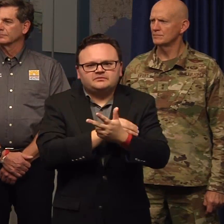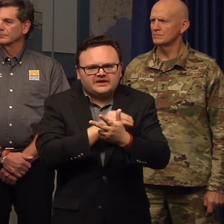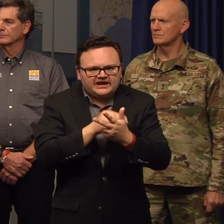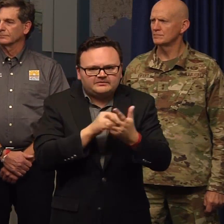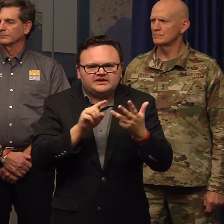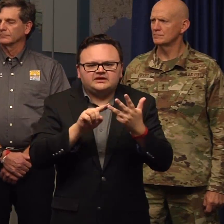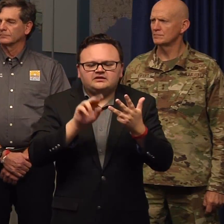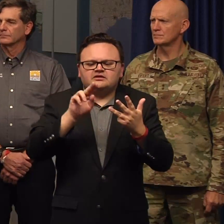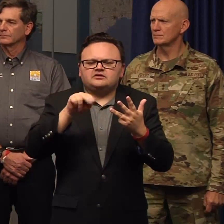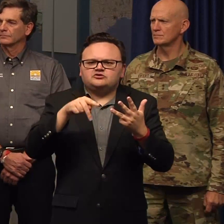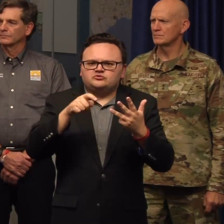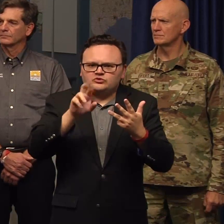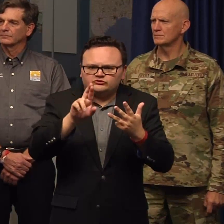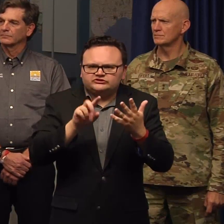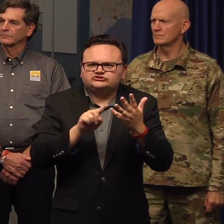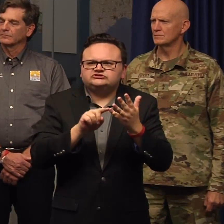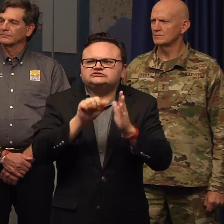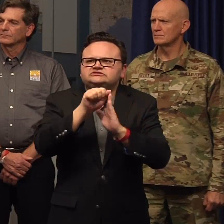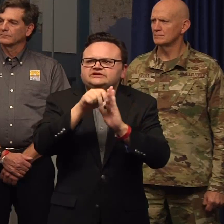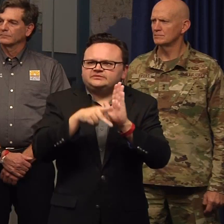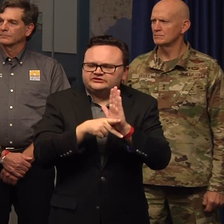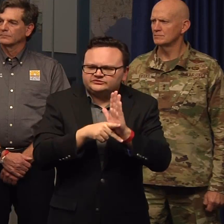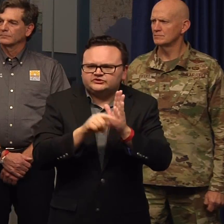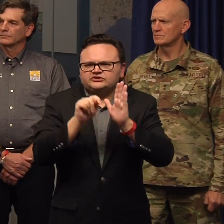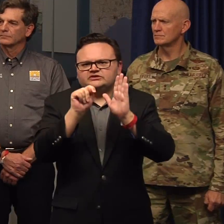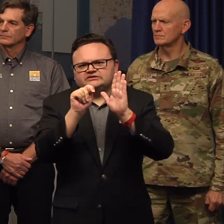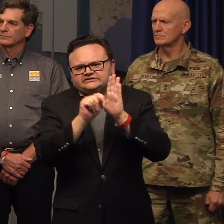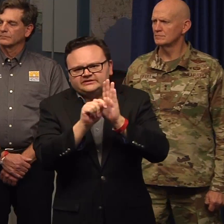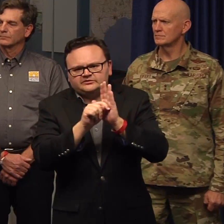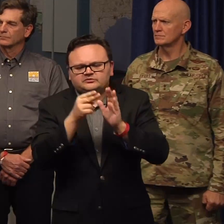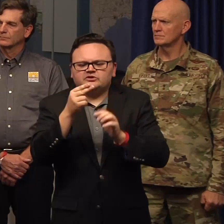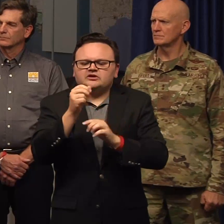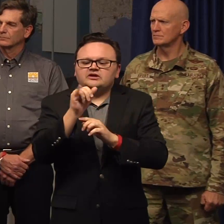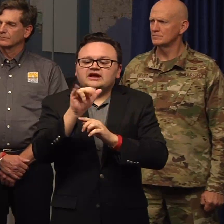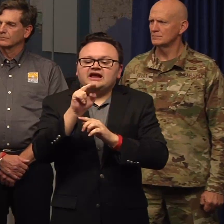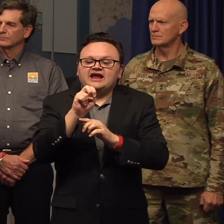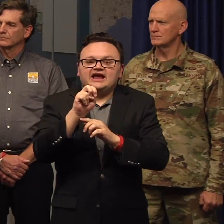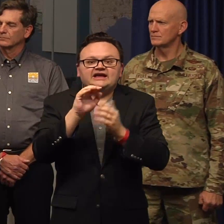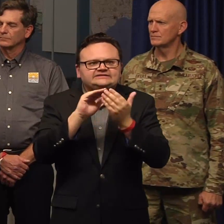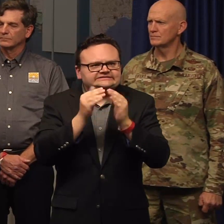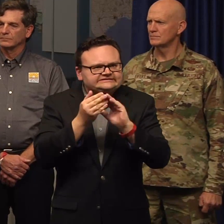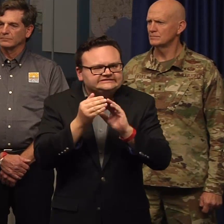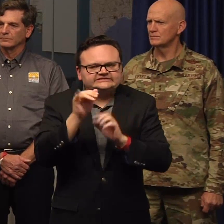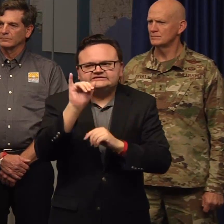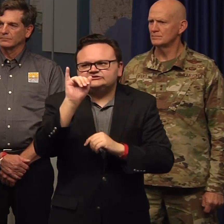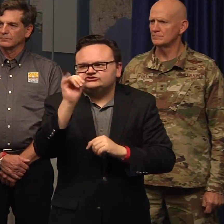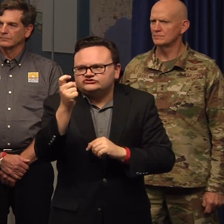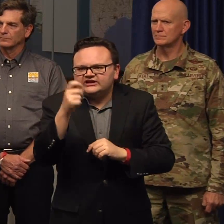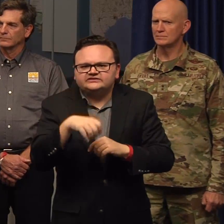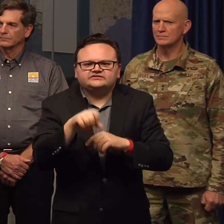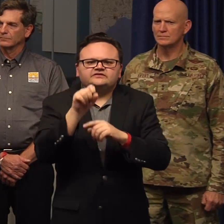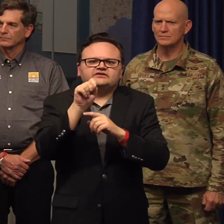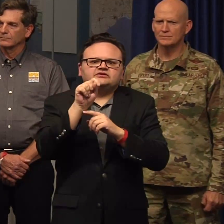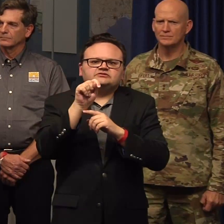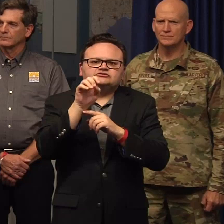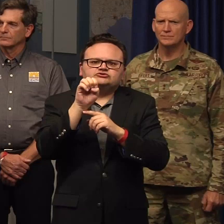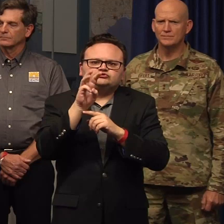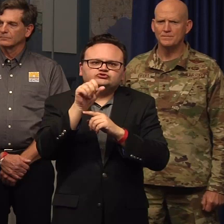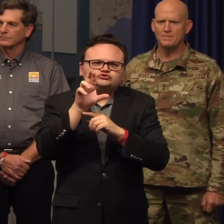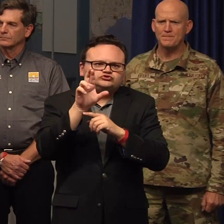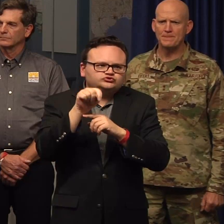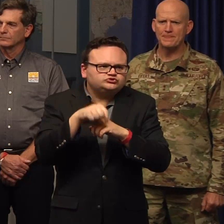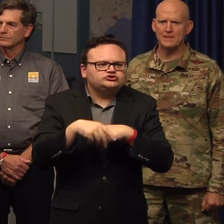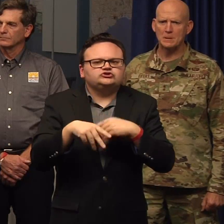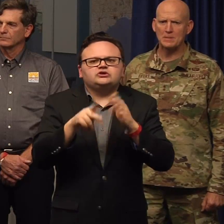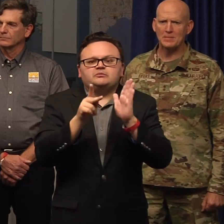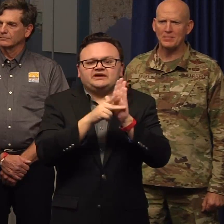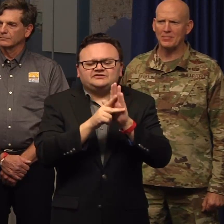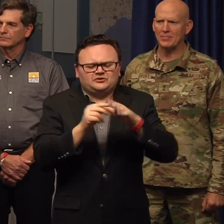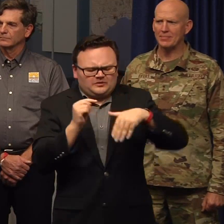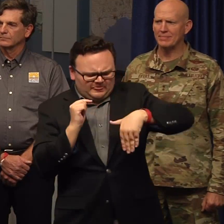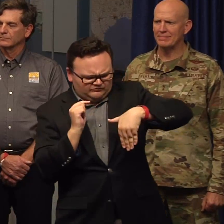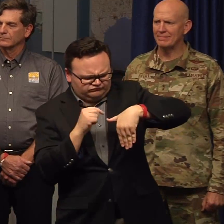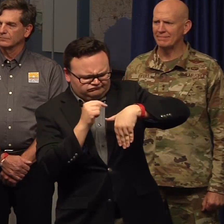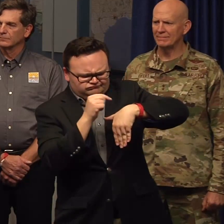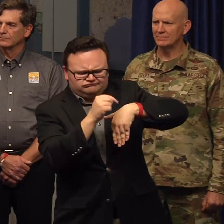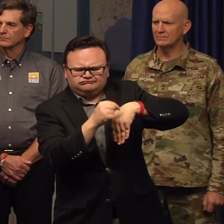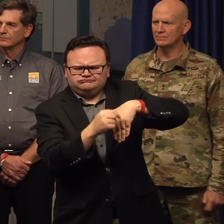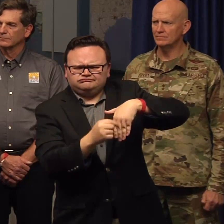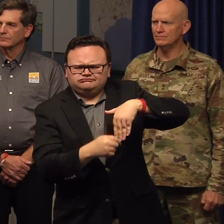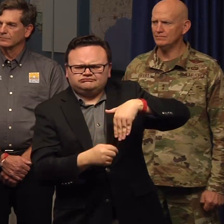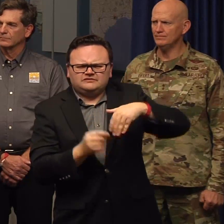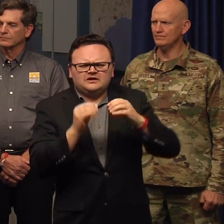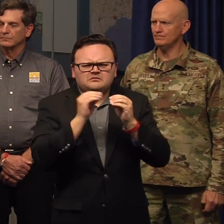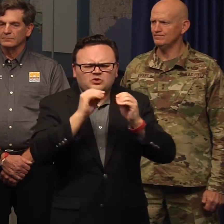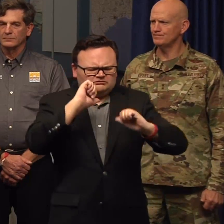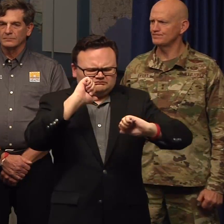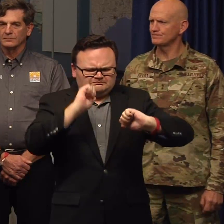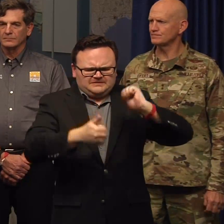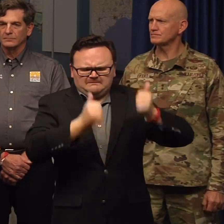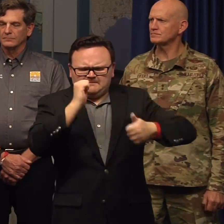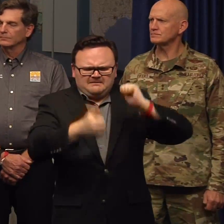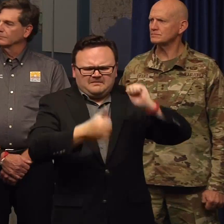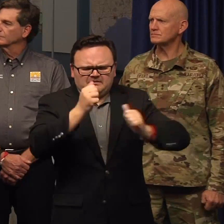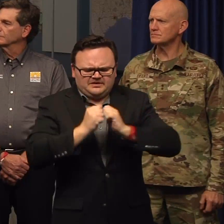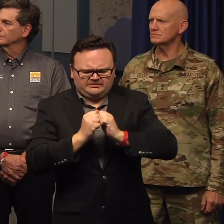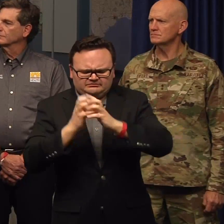OF HARD WORK FOR IT.